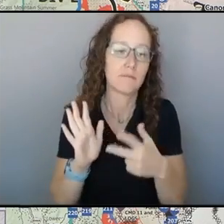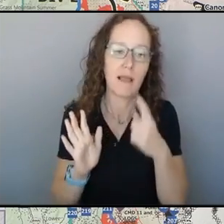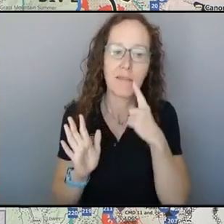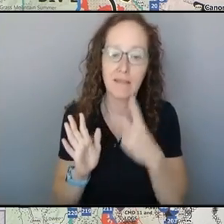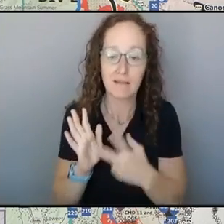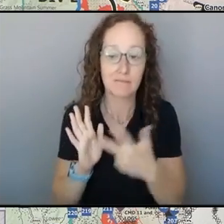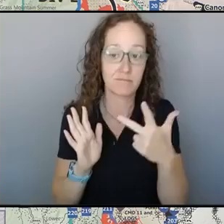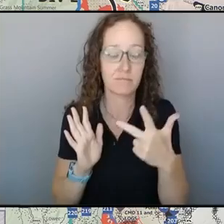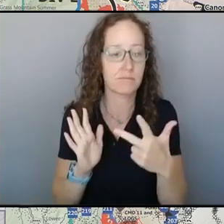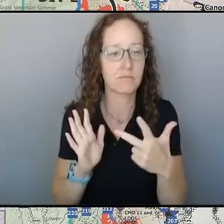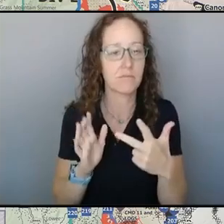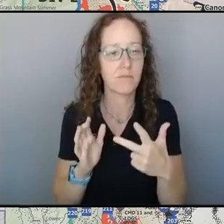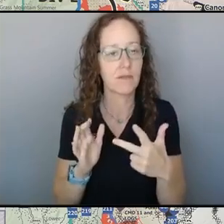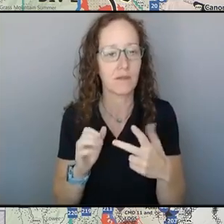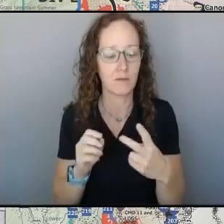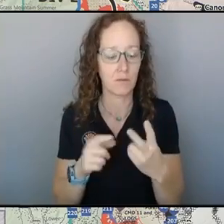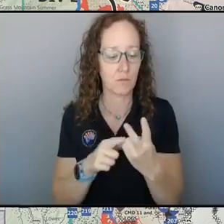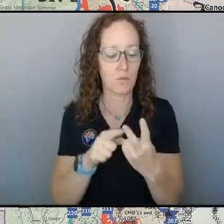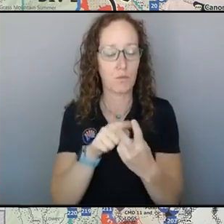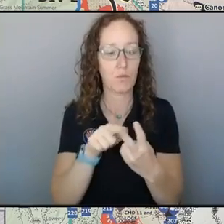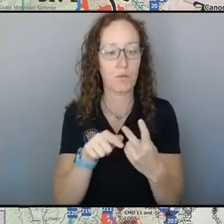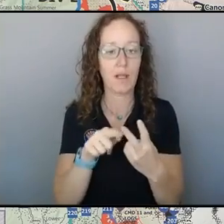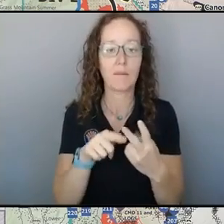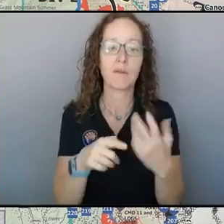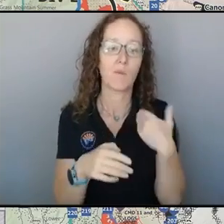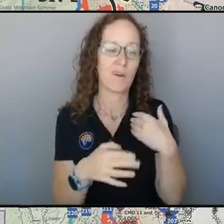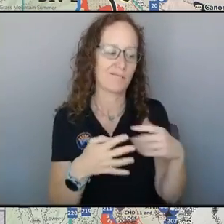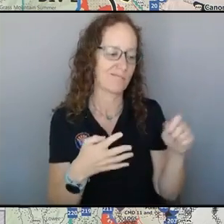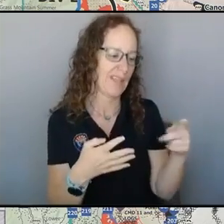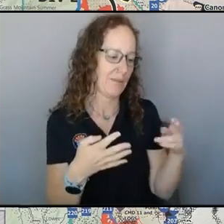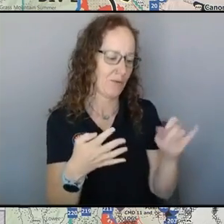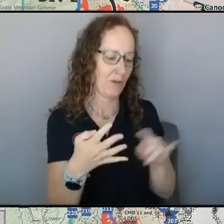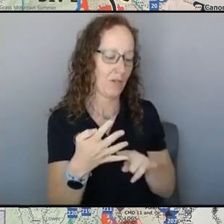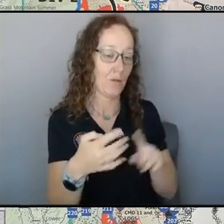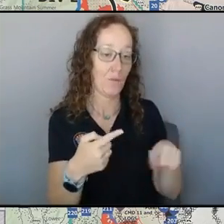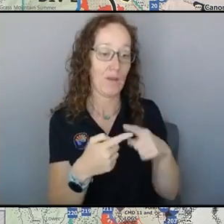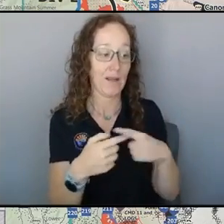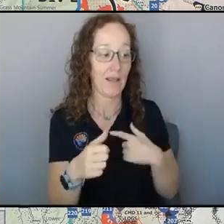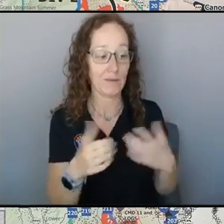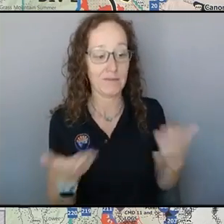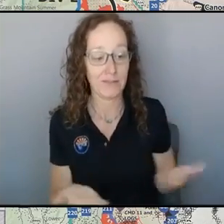tenure here back in late roll. So, we have moisture. We have a